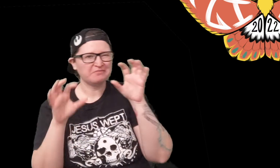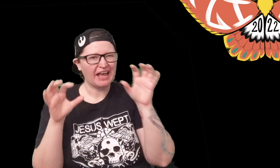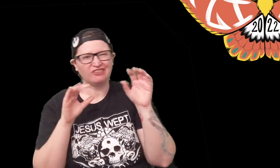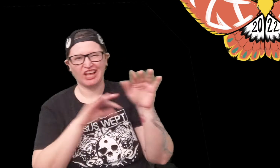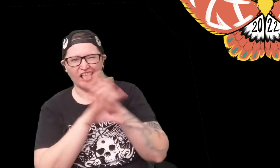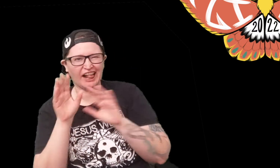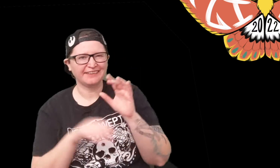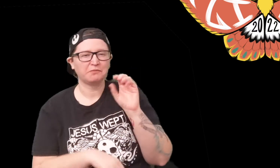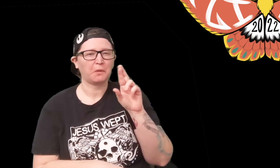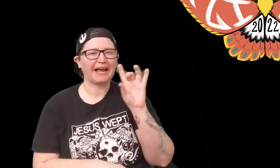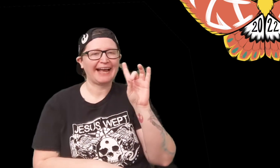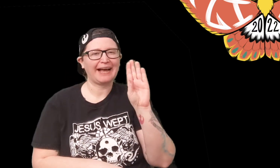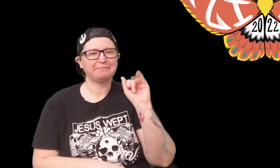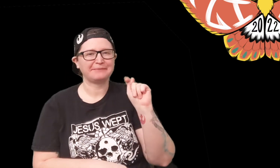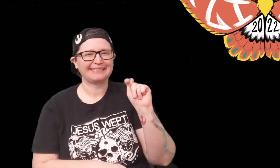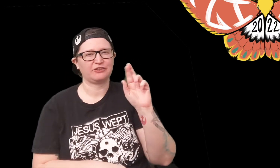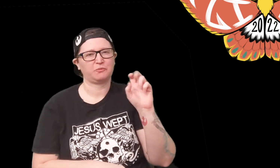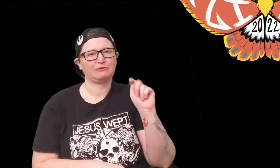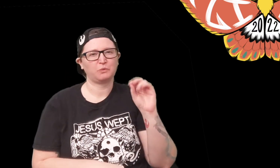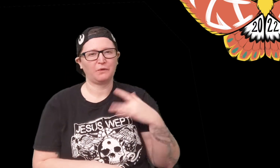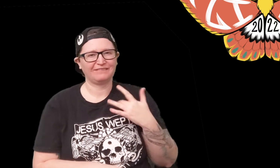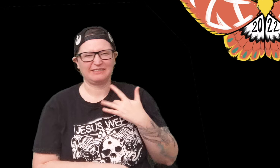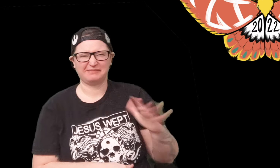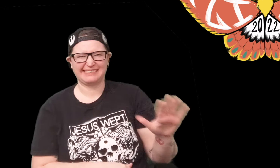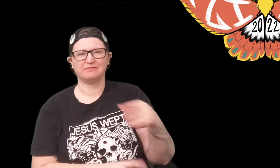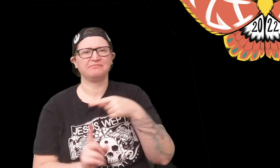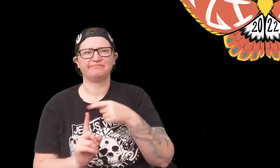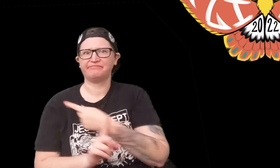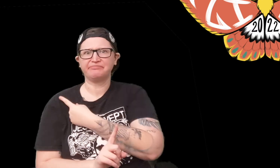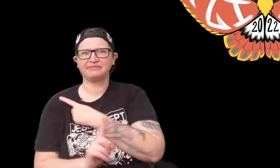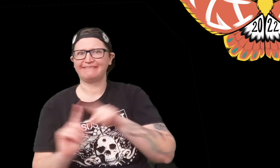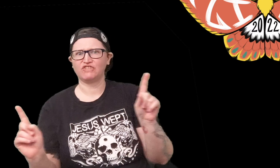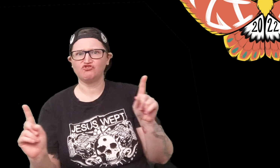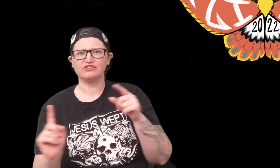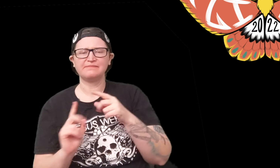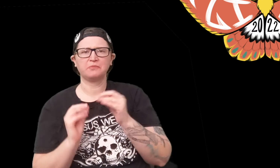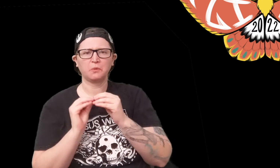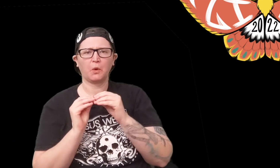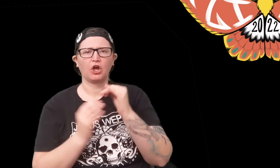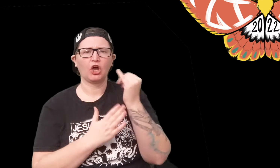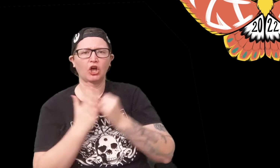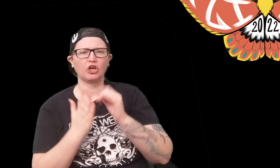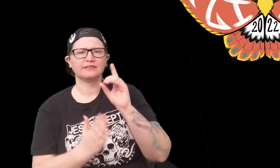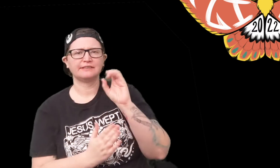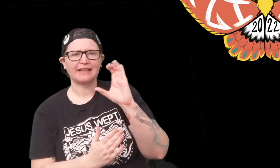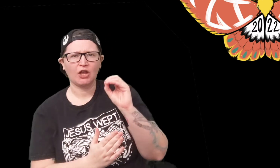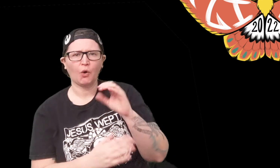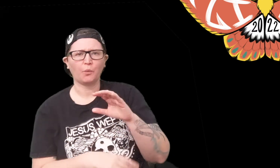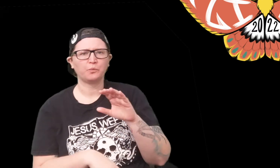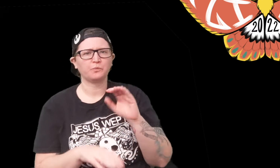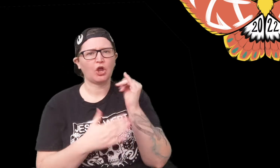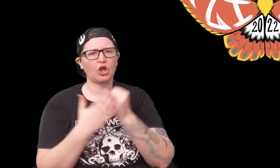Horror dark monsters or kind of an 8-bit retro feel this was really different more of an Art Deco